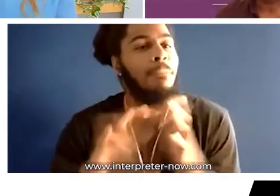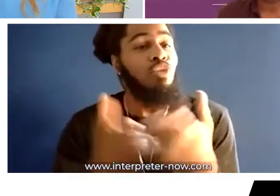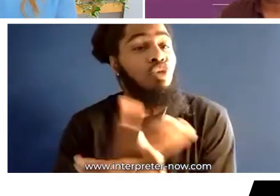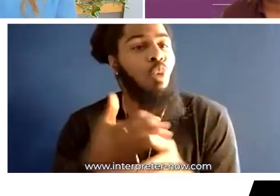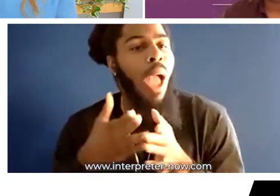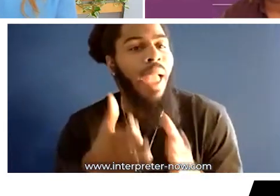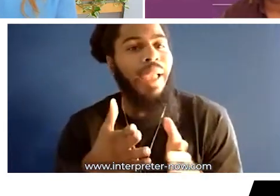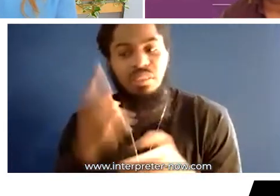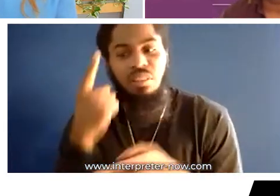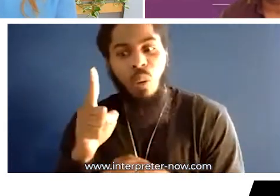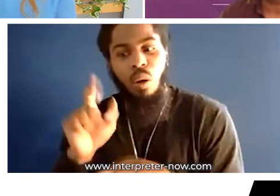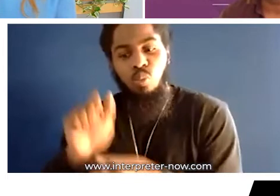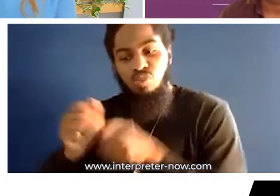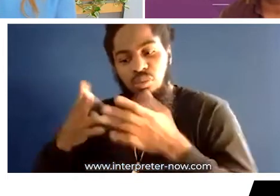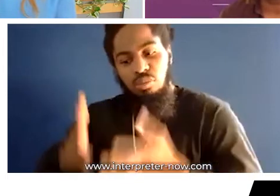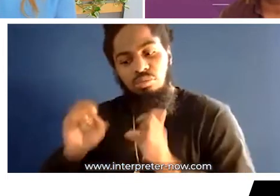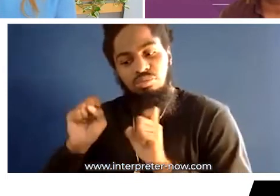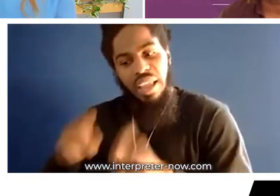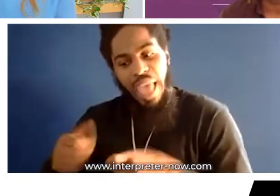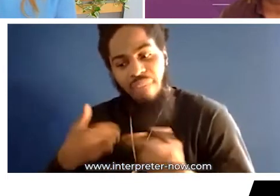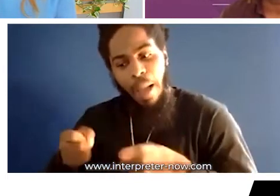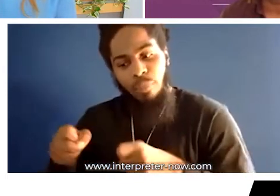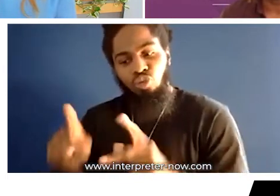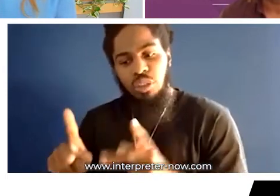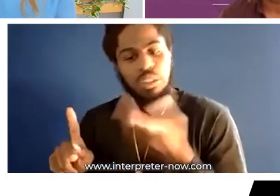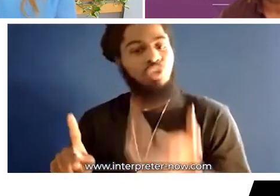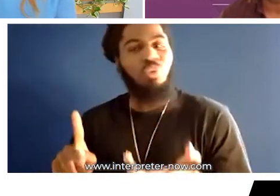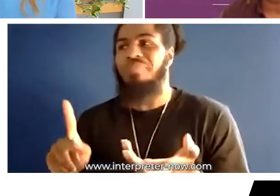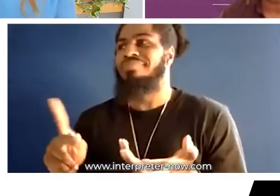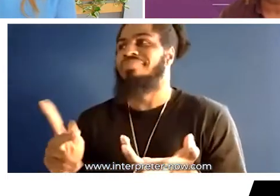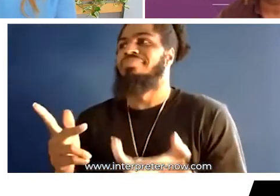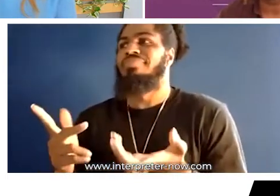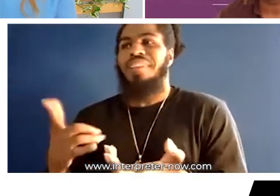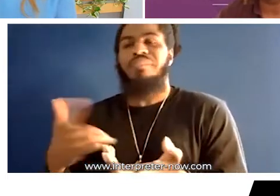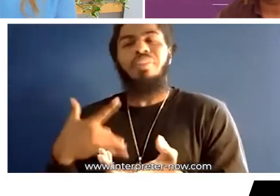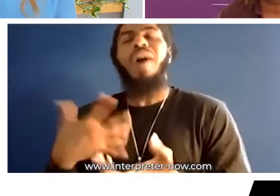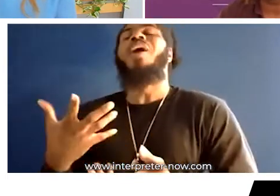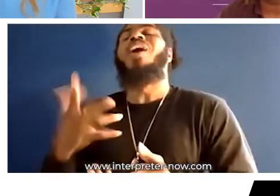giving them opportunities to feel a sense of inclusion and connectivity to the work